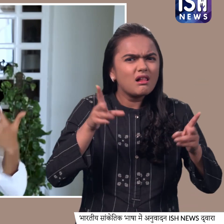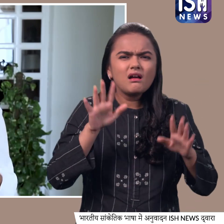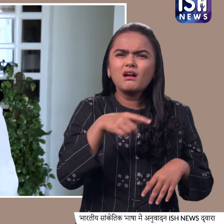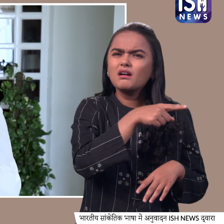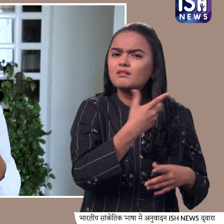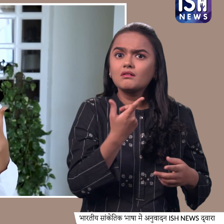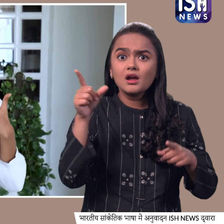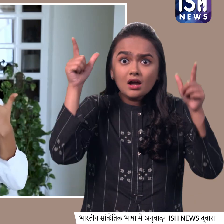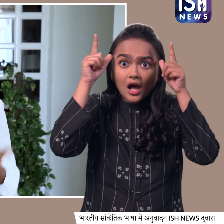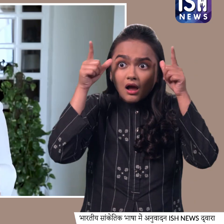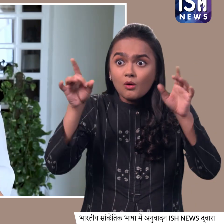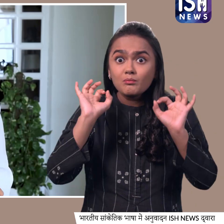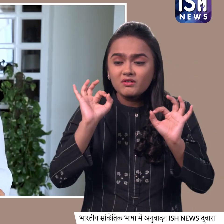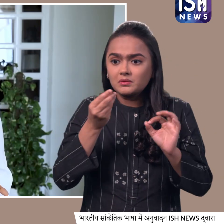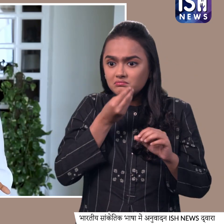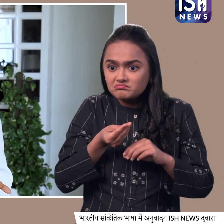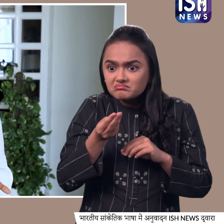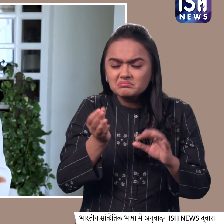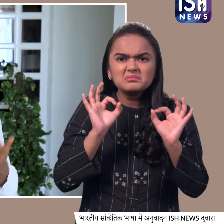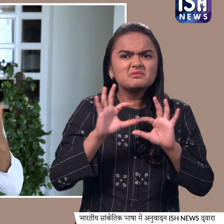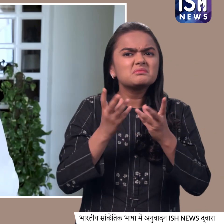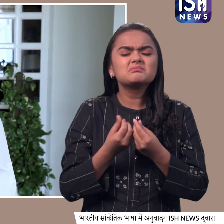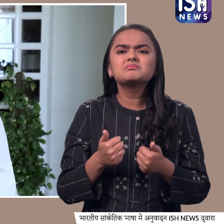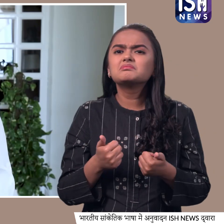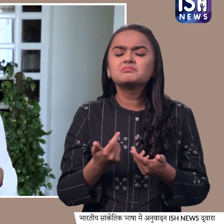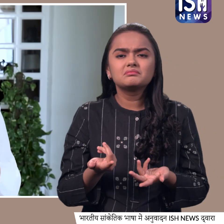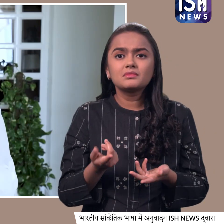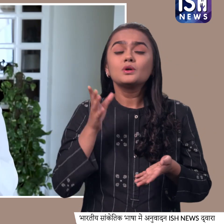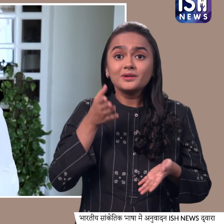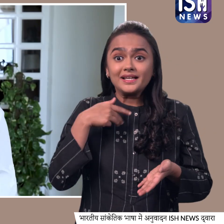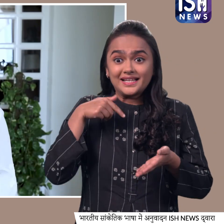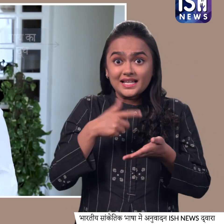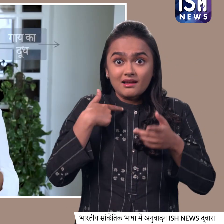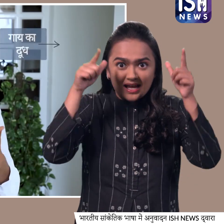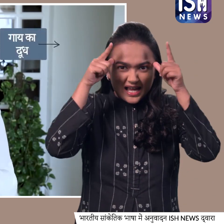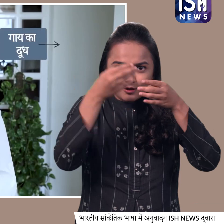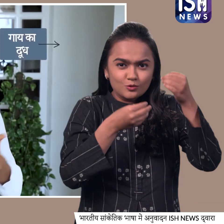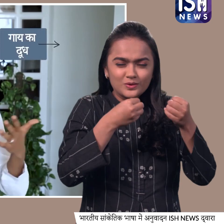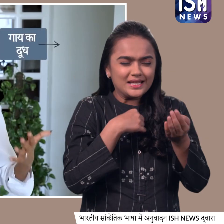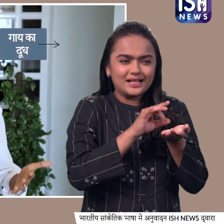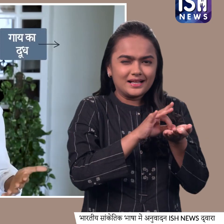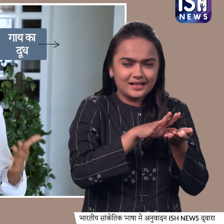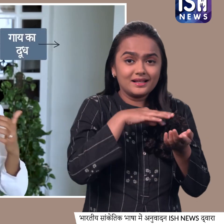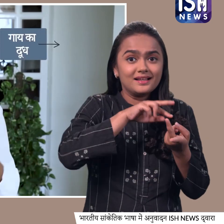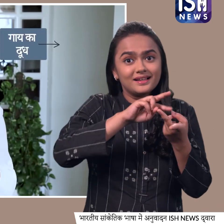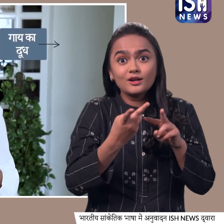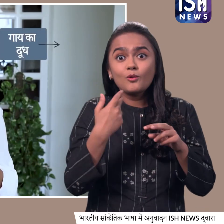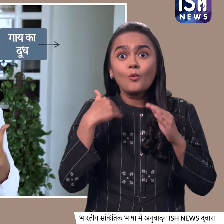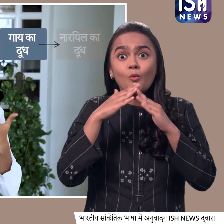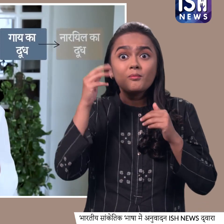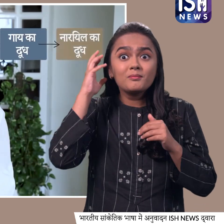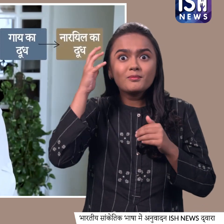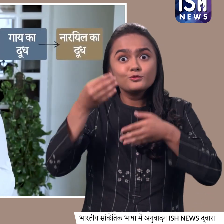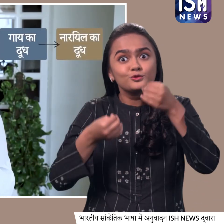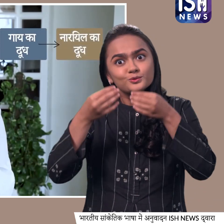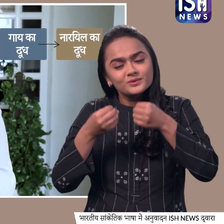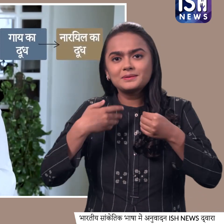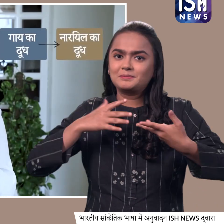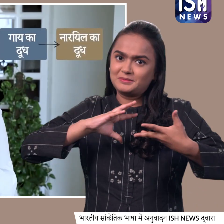The cow is not reared very well, so we have made these receipes with home made coconut milk instead of cow's milk